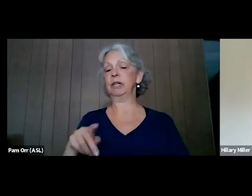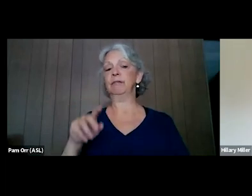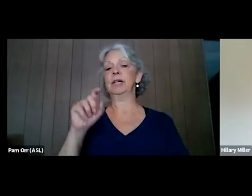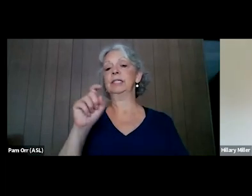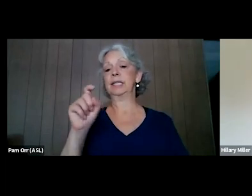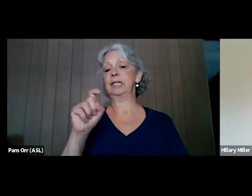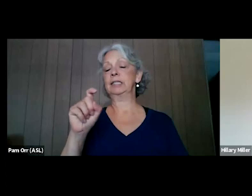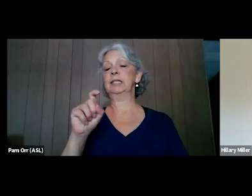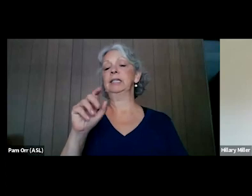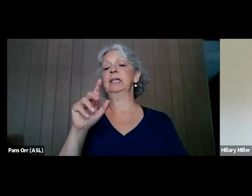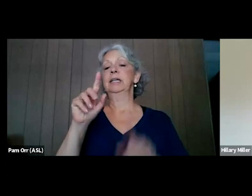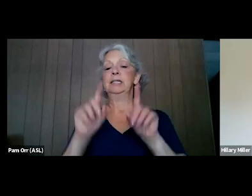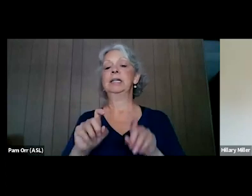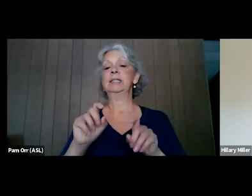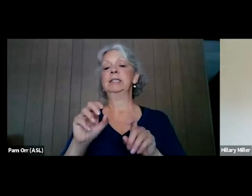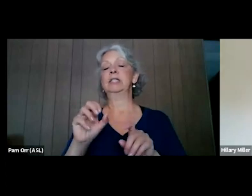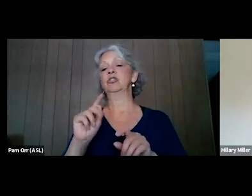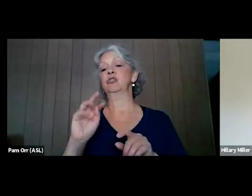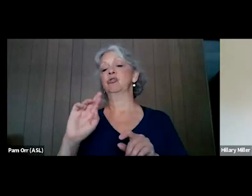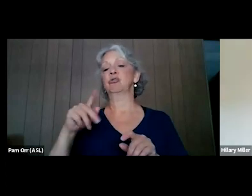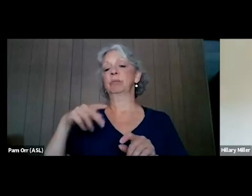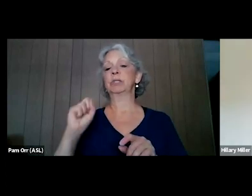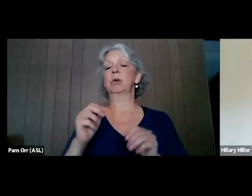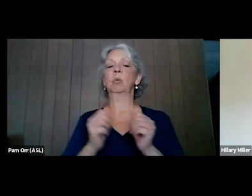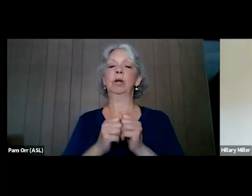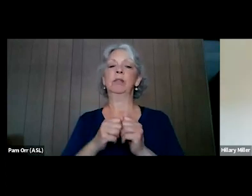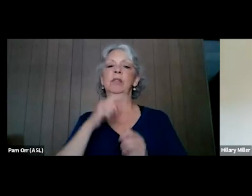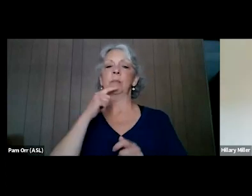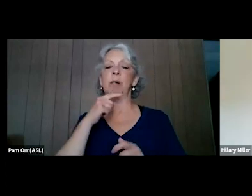through our public health department. Just a little caveat, I think important to note